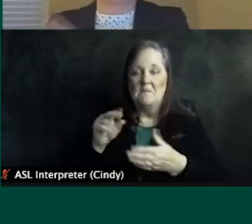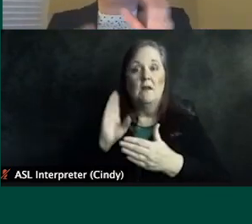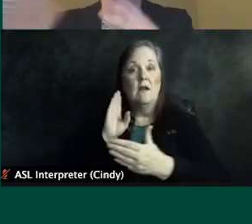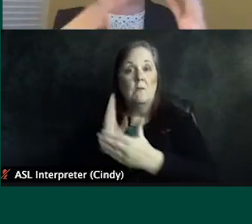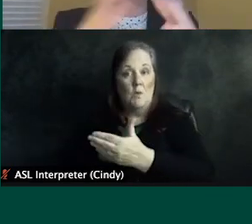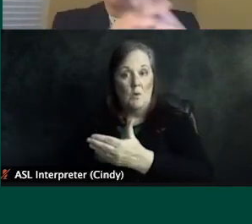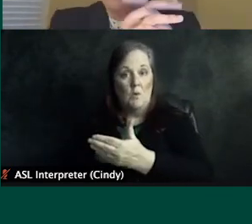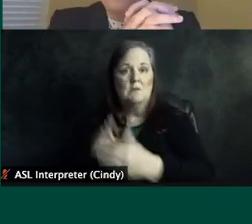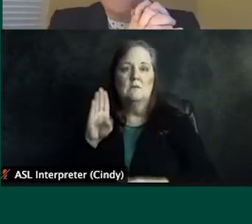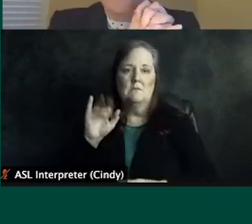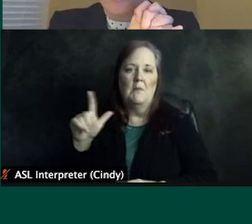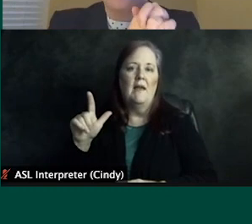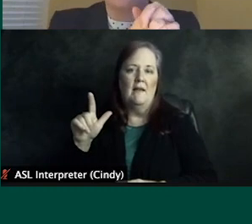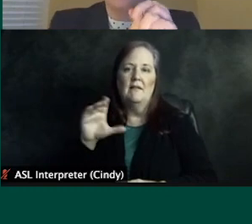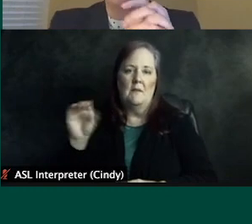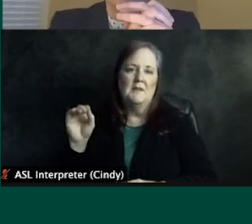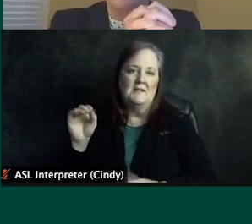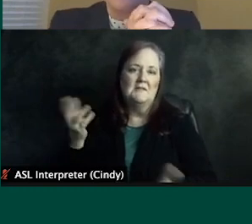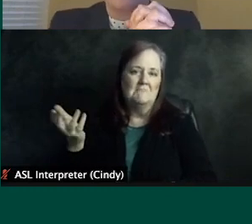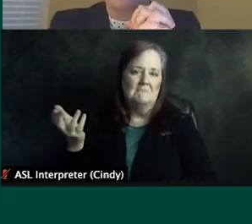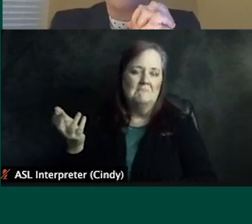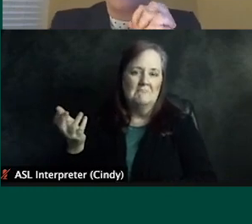So they're different. There are a variety of tools that are available.